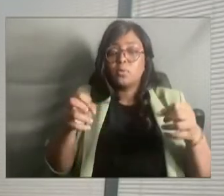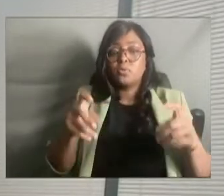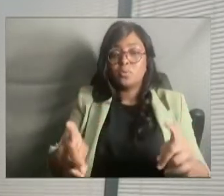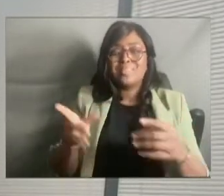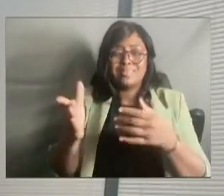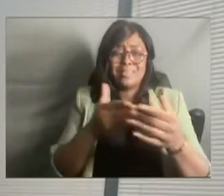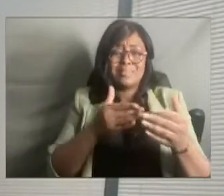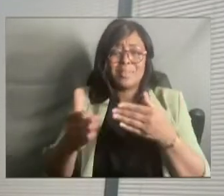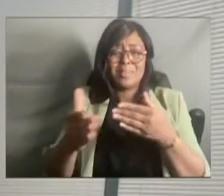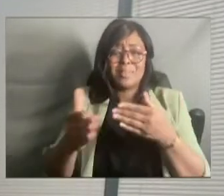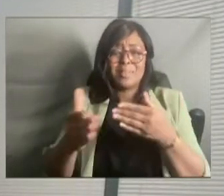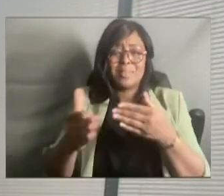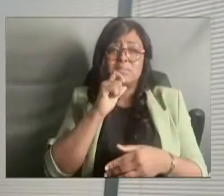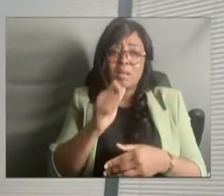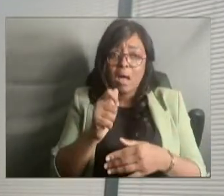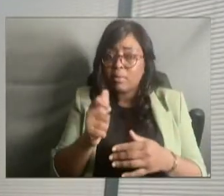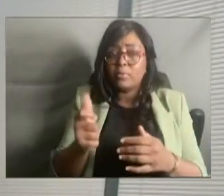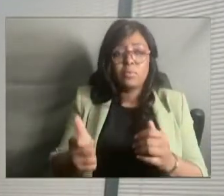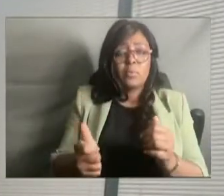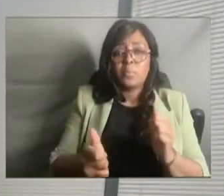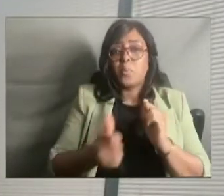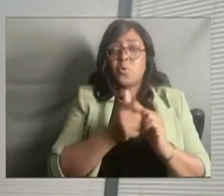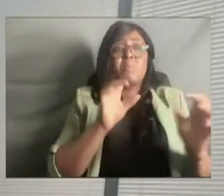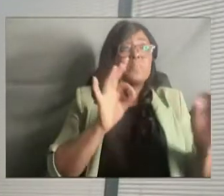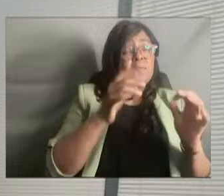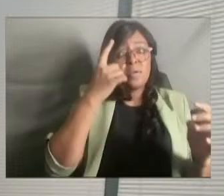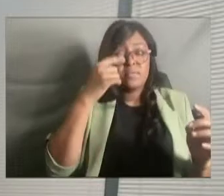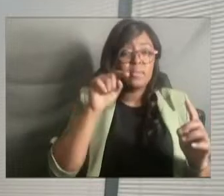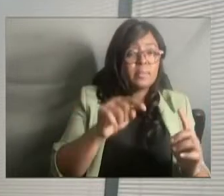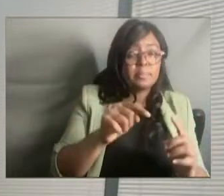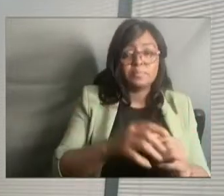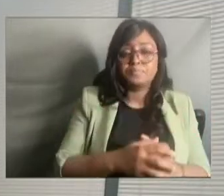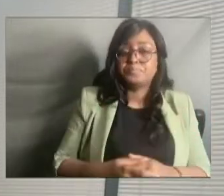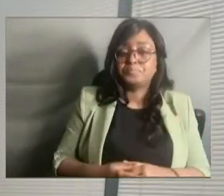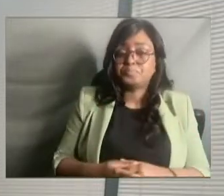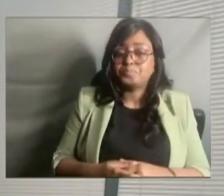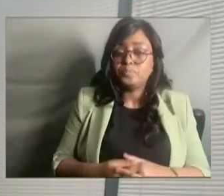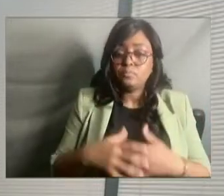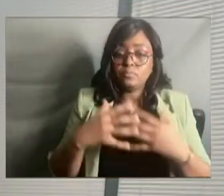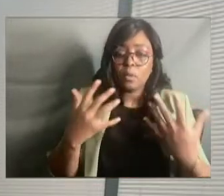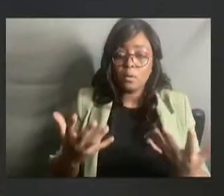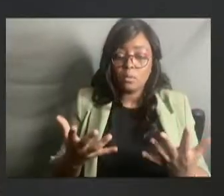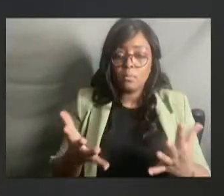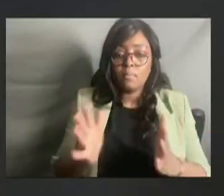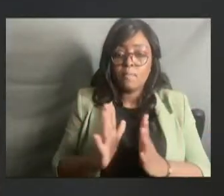you know, we do want to make sure that folks have an opportunity, even if it's not